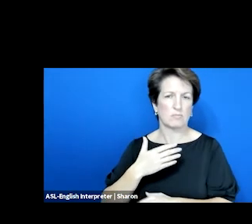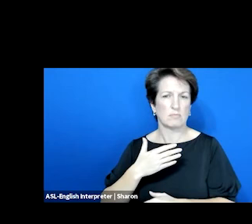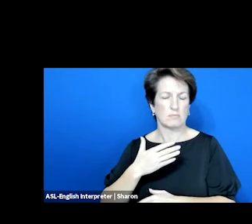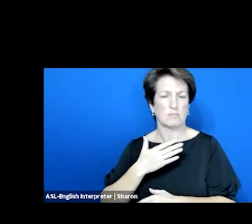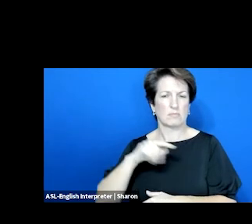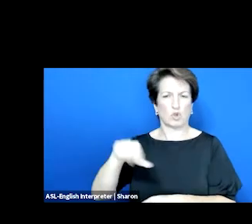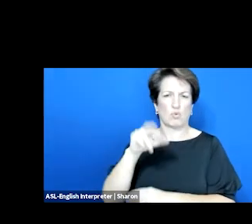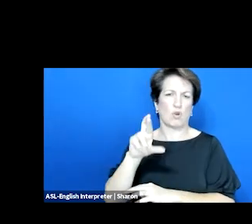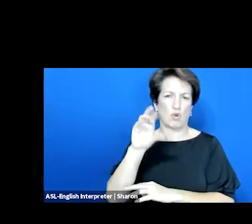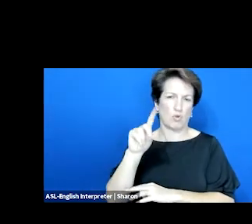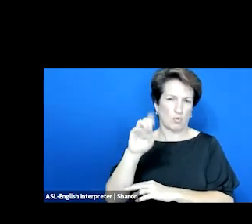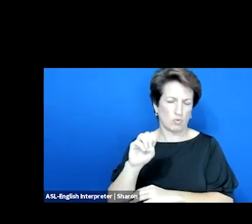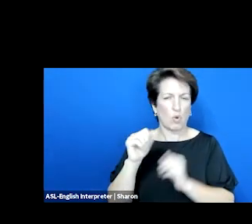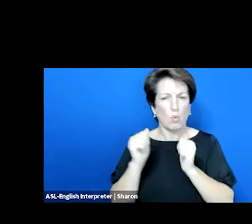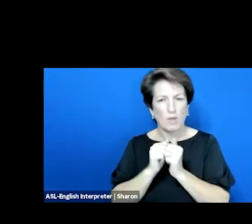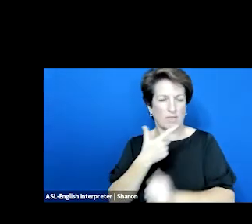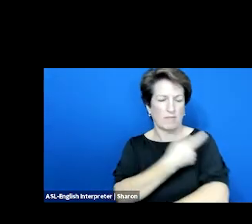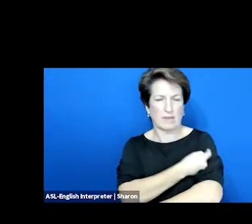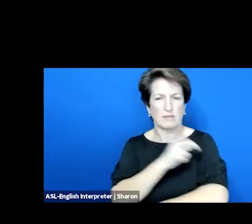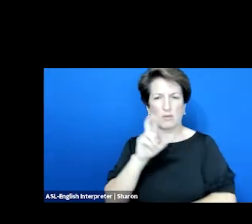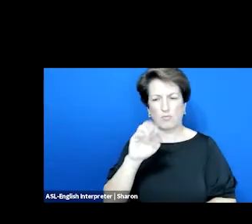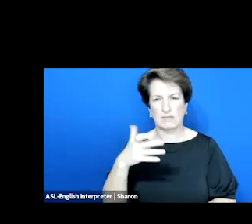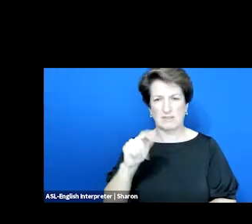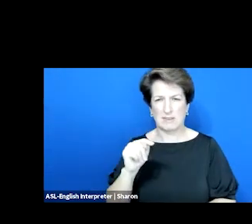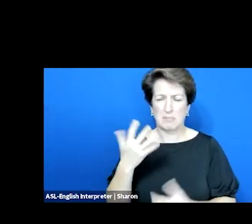it to my device on my smart phone.